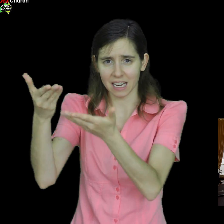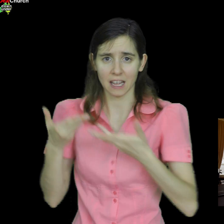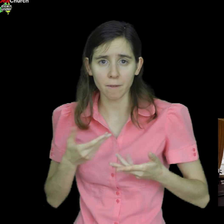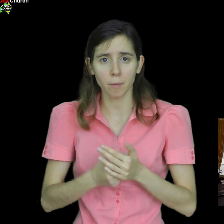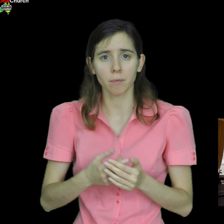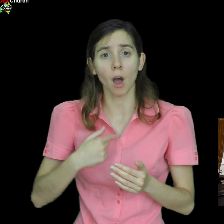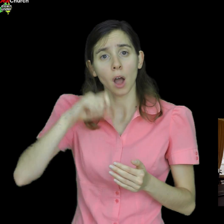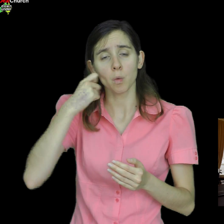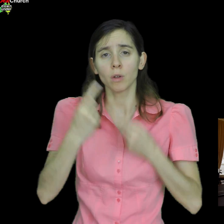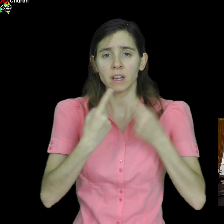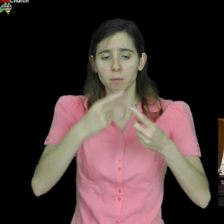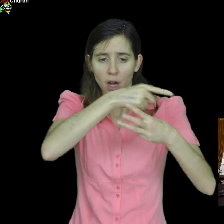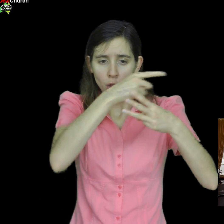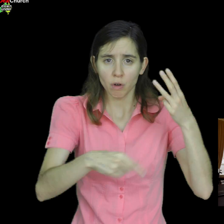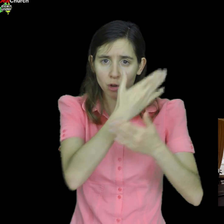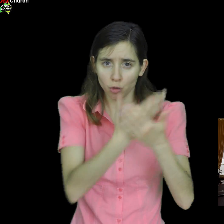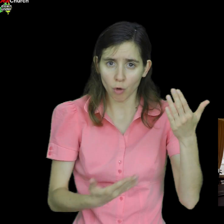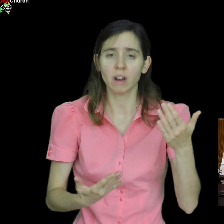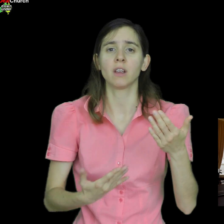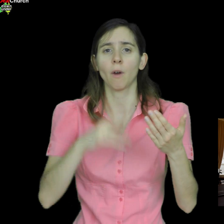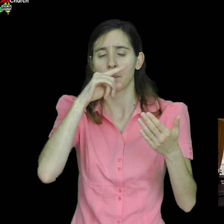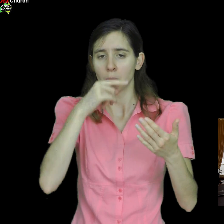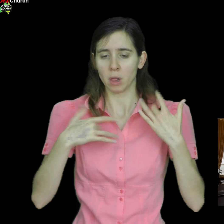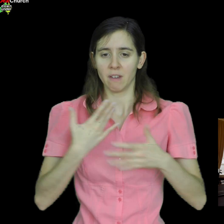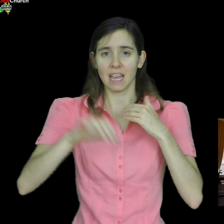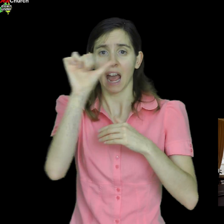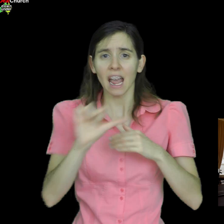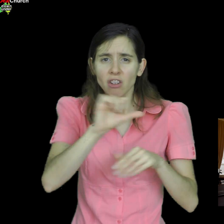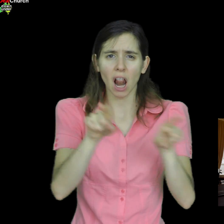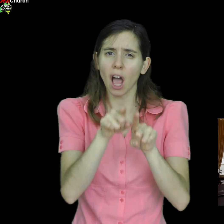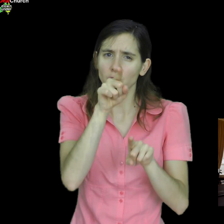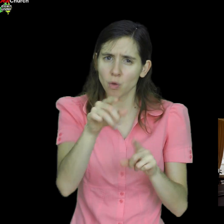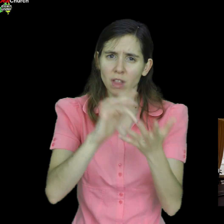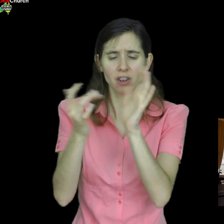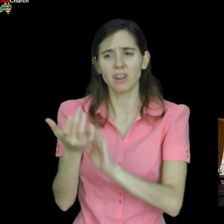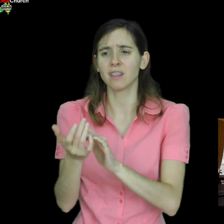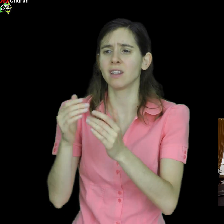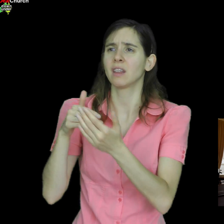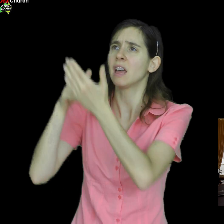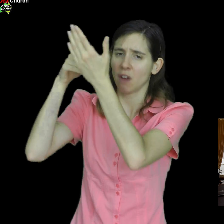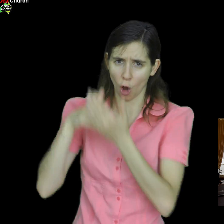you three stories about people in Asia, like you, whom Jesus has helped. They are